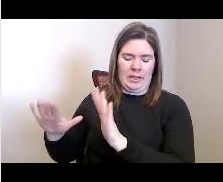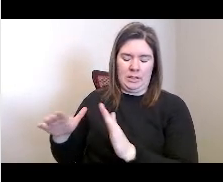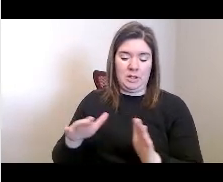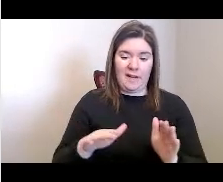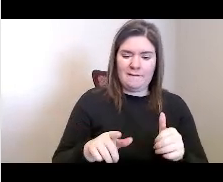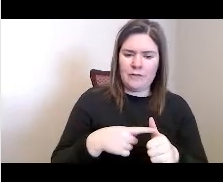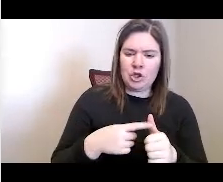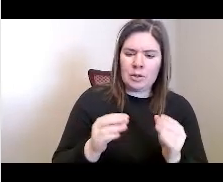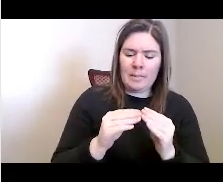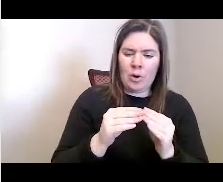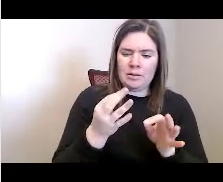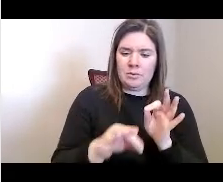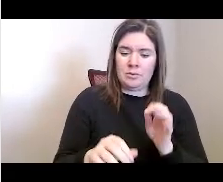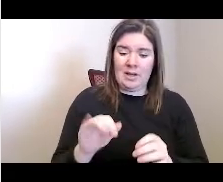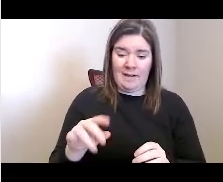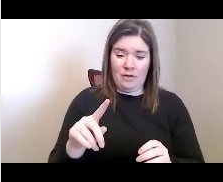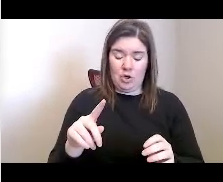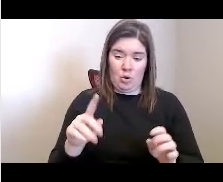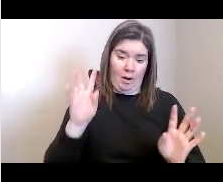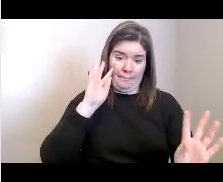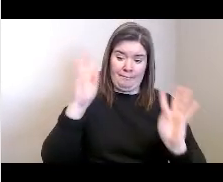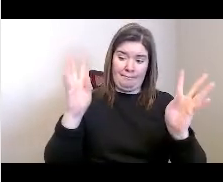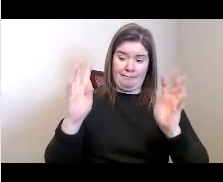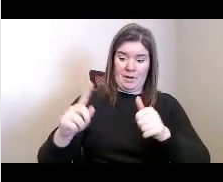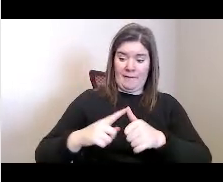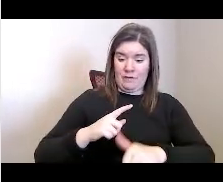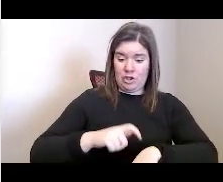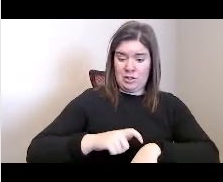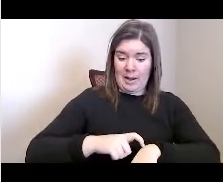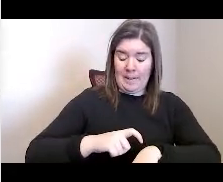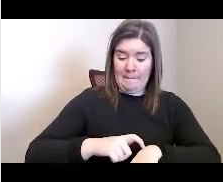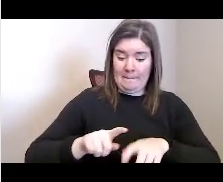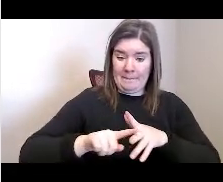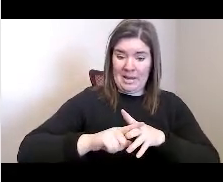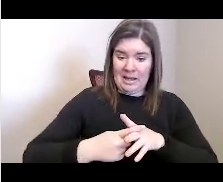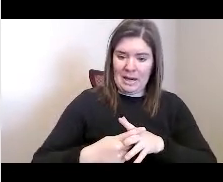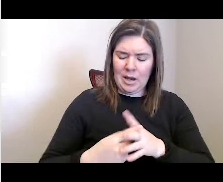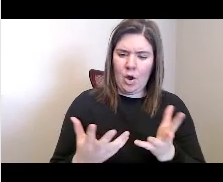this slide from scratch, you'd want to make it accessible from the ground up.